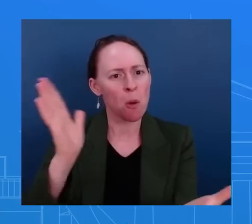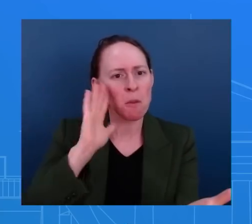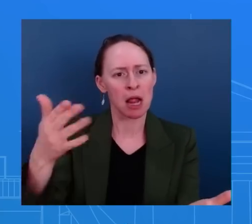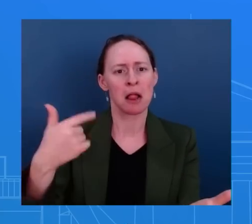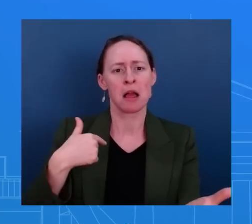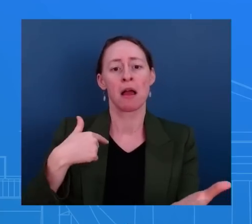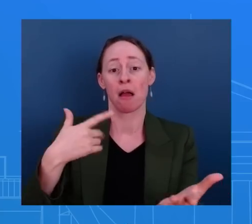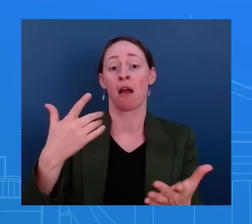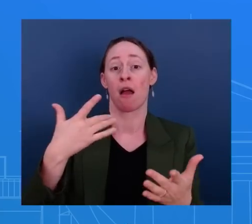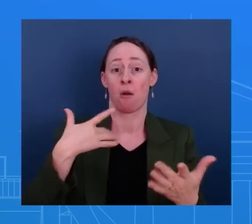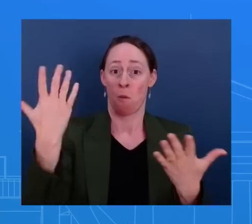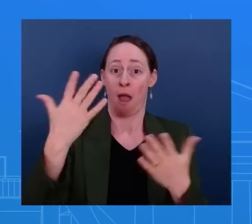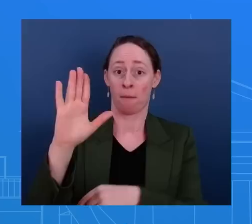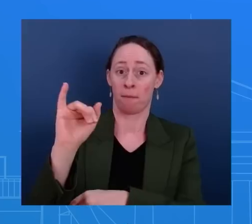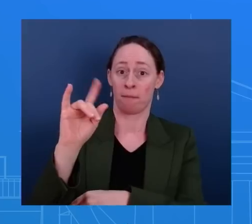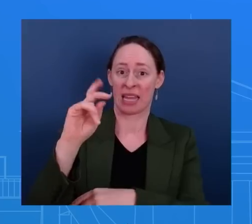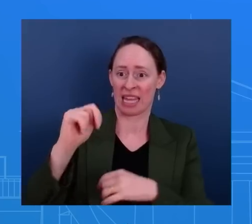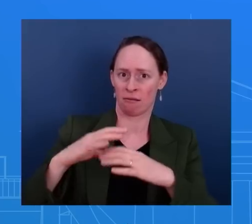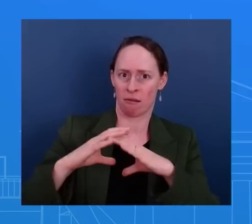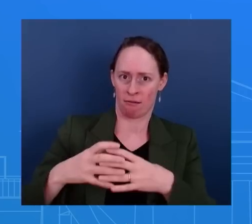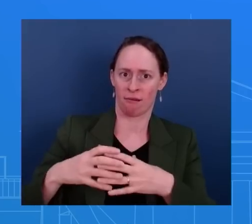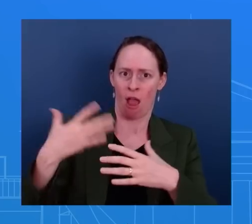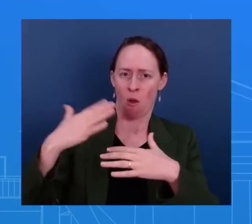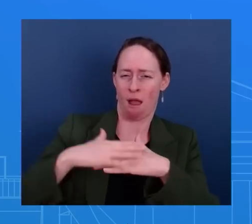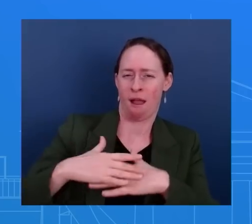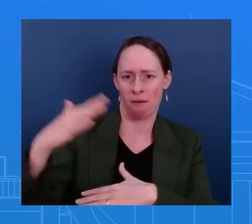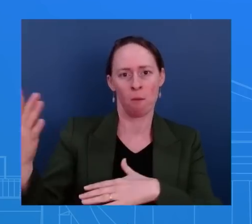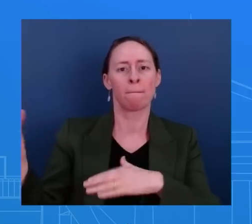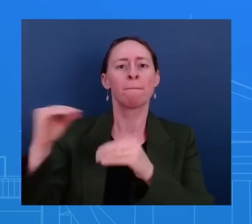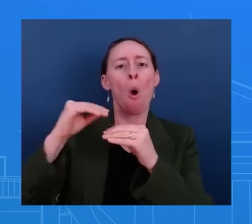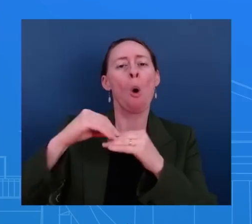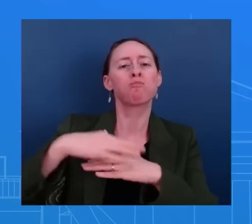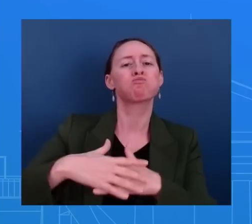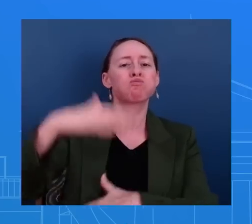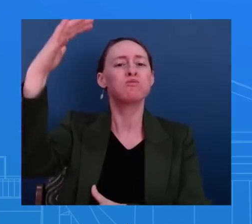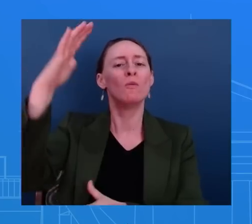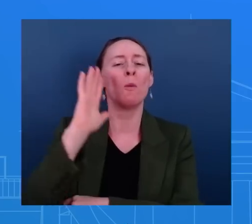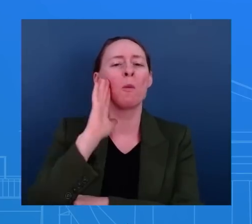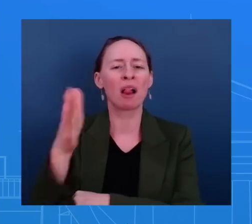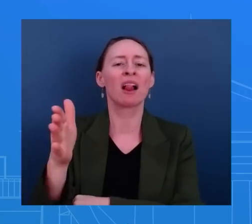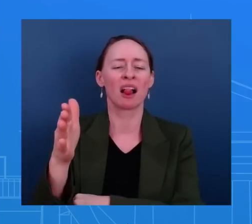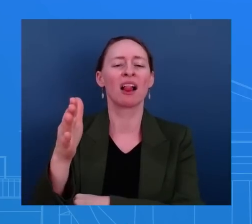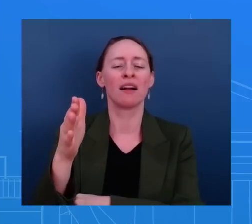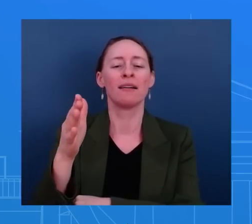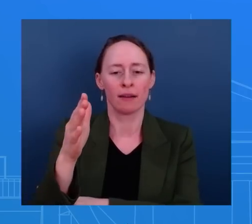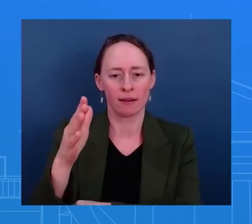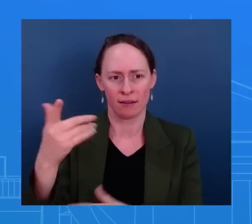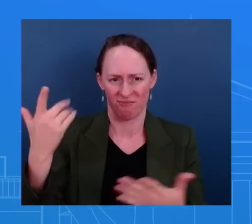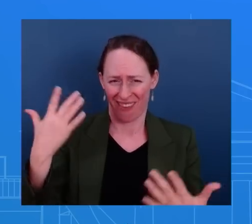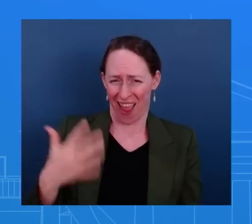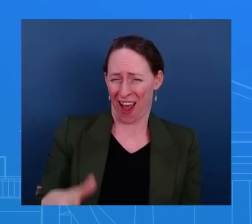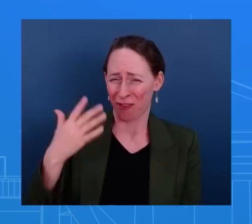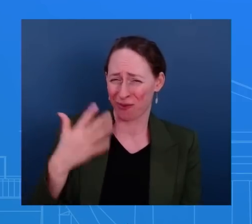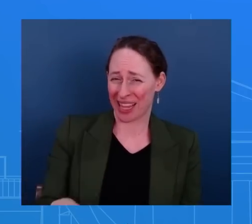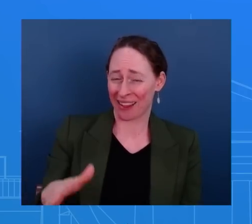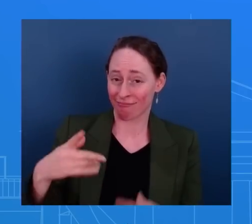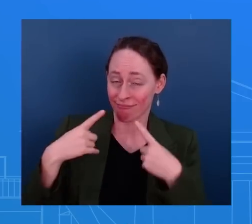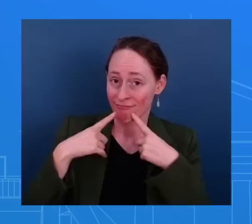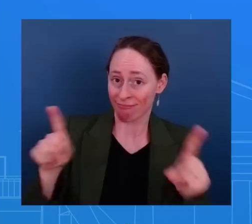going to build on the unprecedented successes, the historic successes that they've had. That's another reason why the president passed the torch,